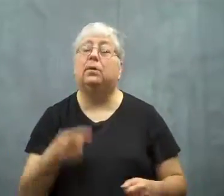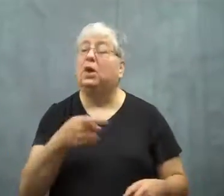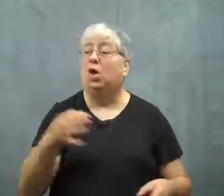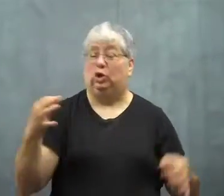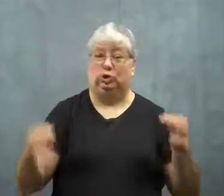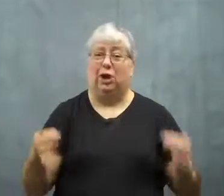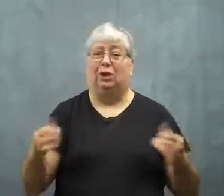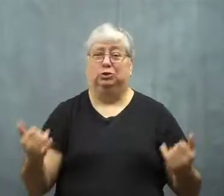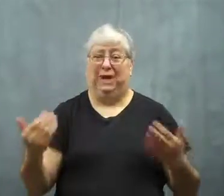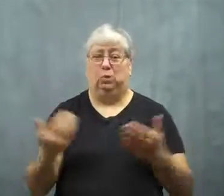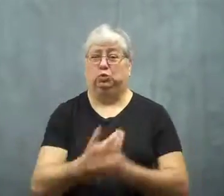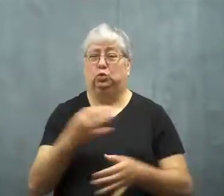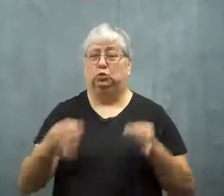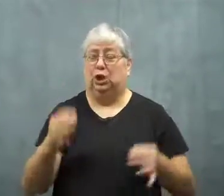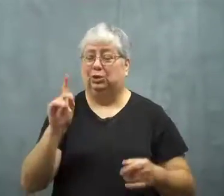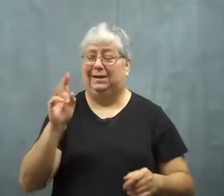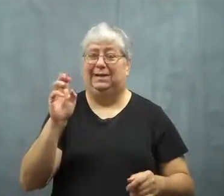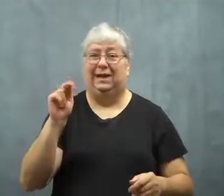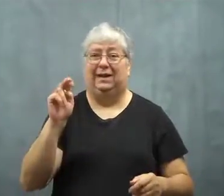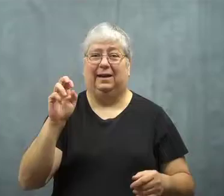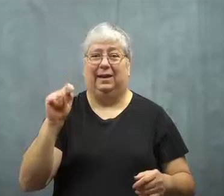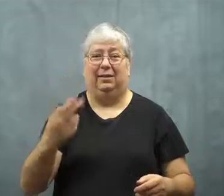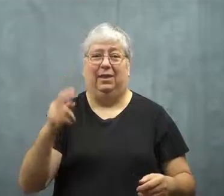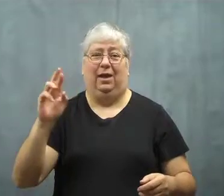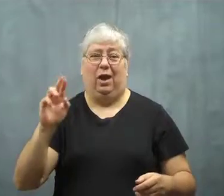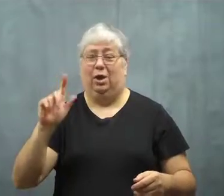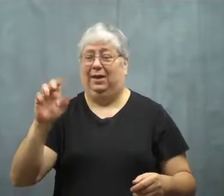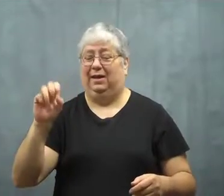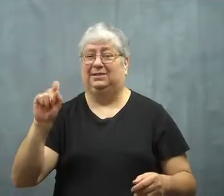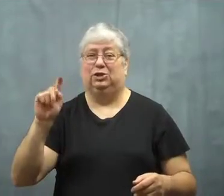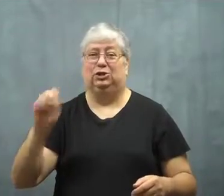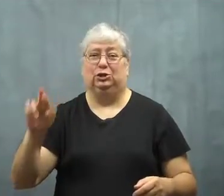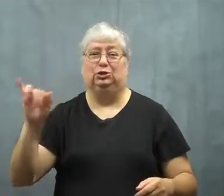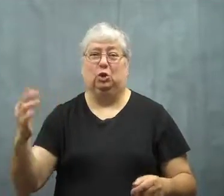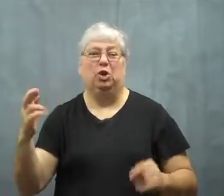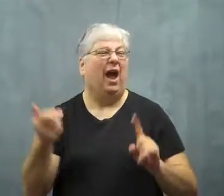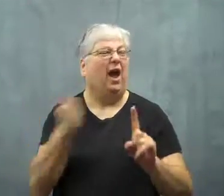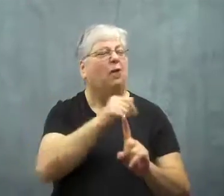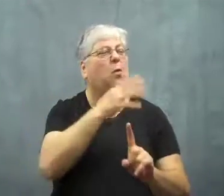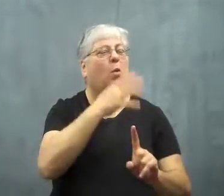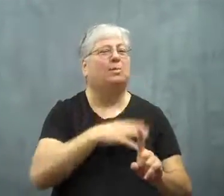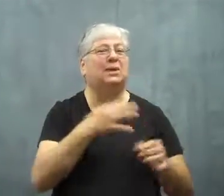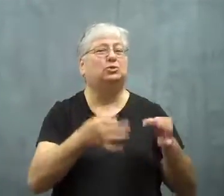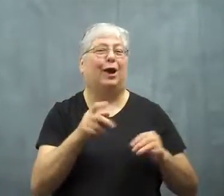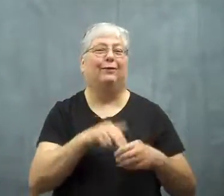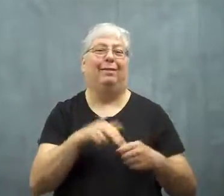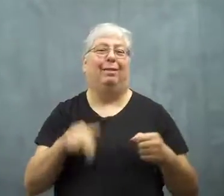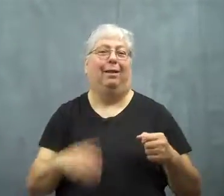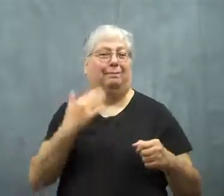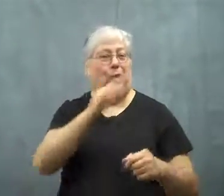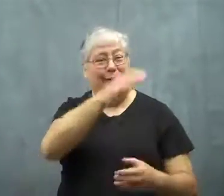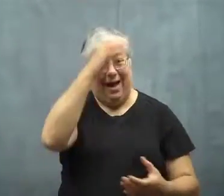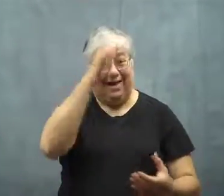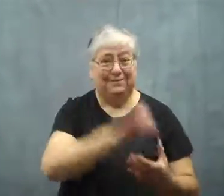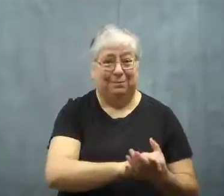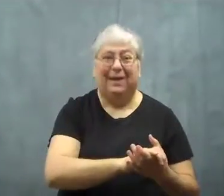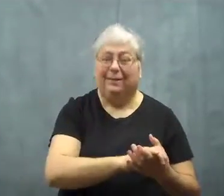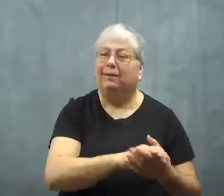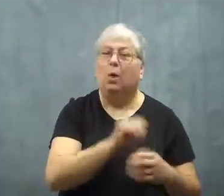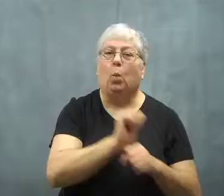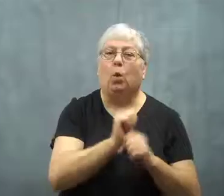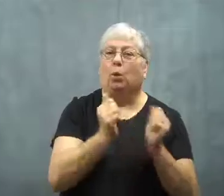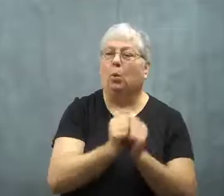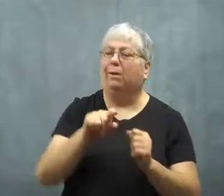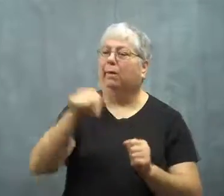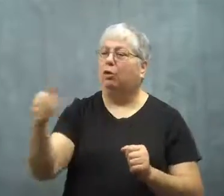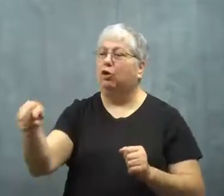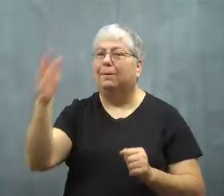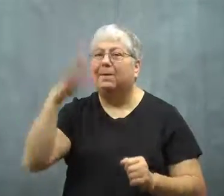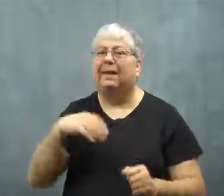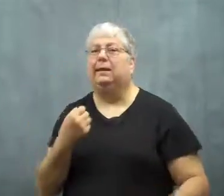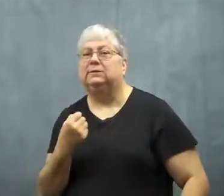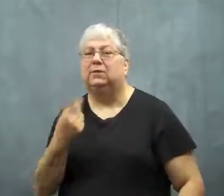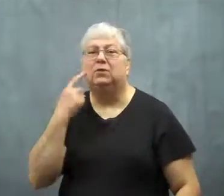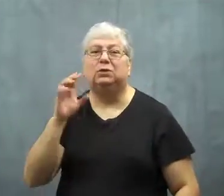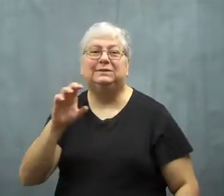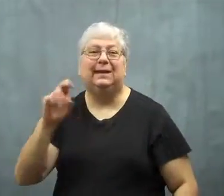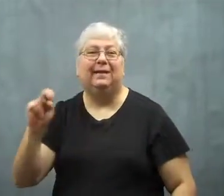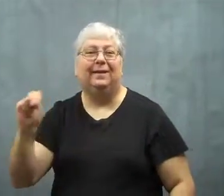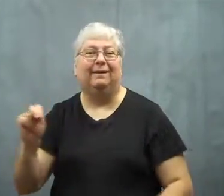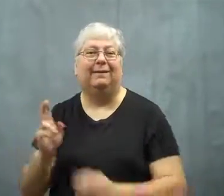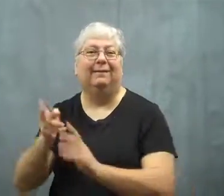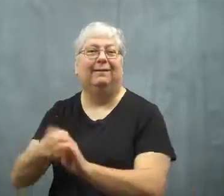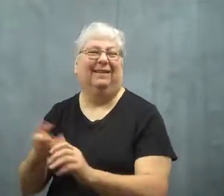The new judge in the case is Kenneth R. Lester Jr.